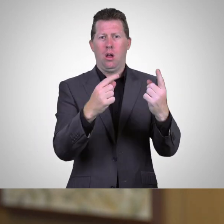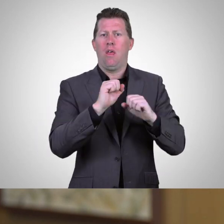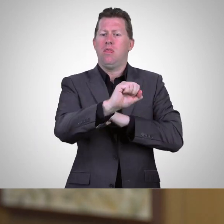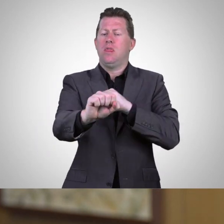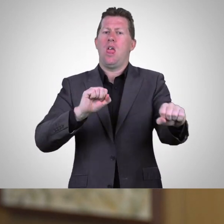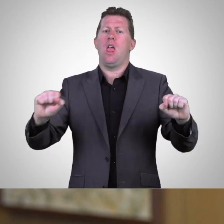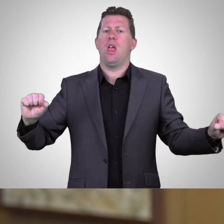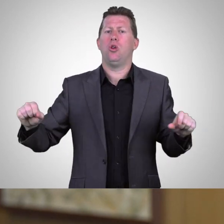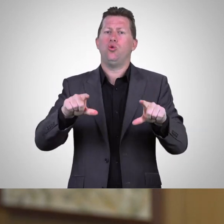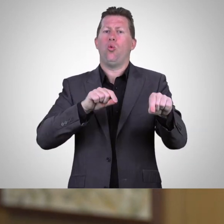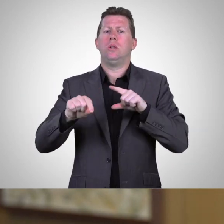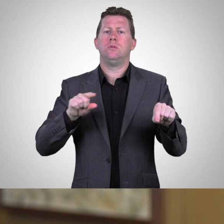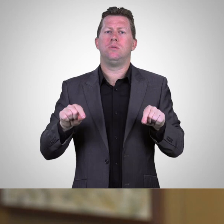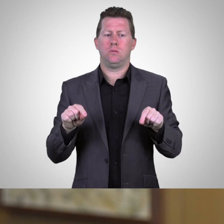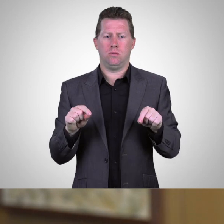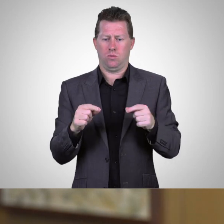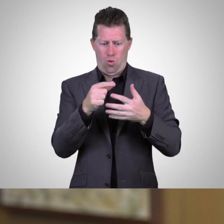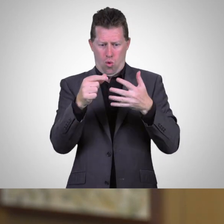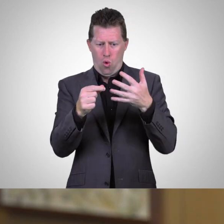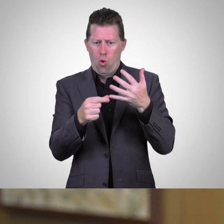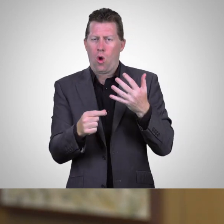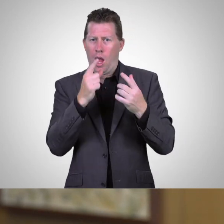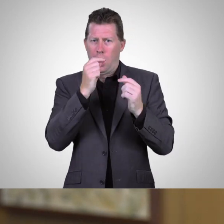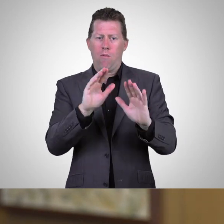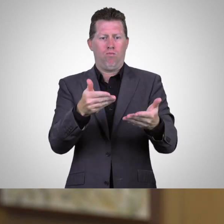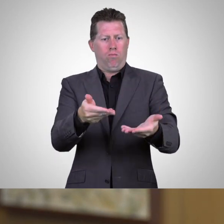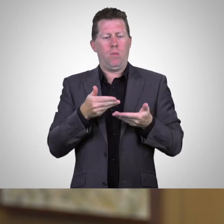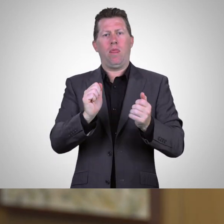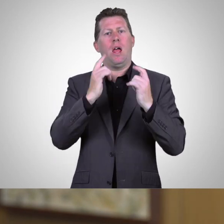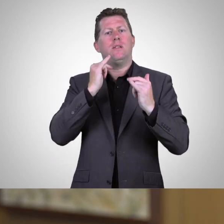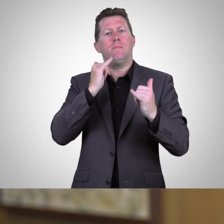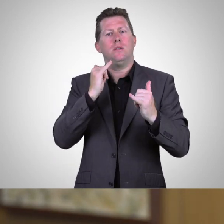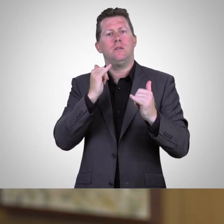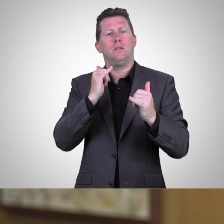different choices that students have, or options that they have, within sort